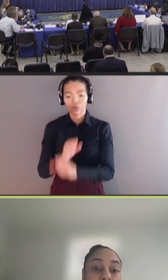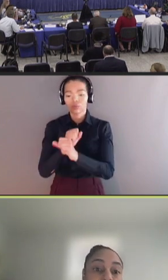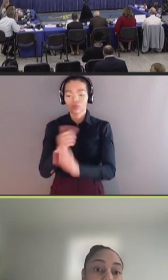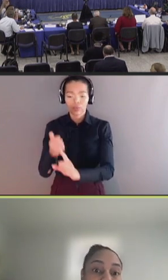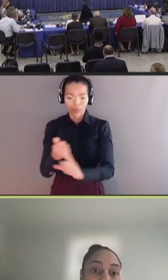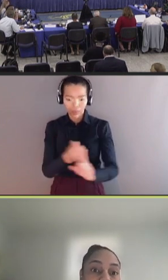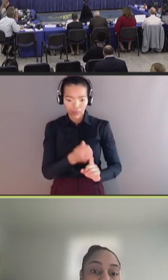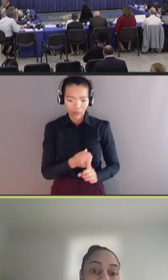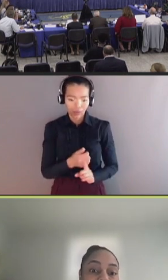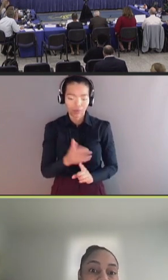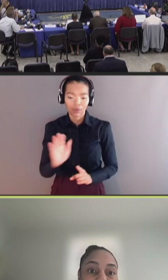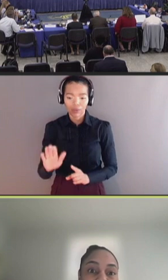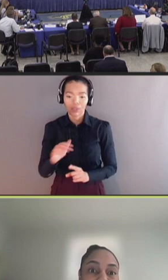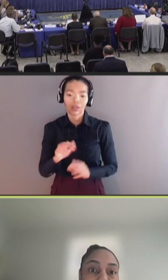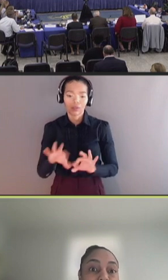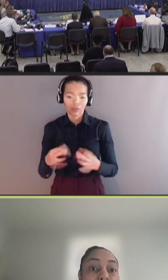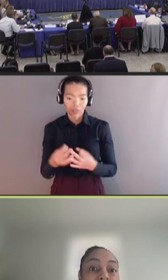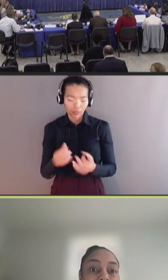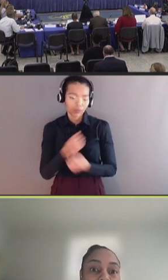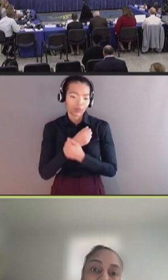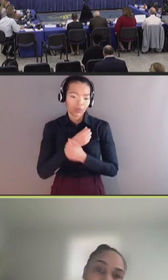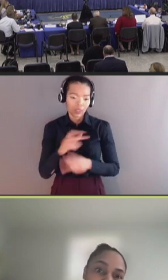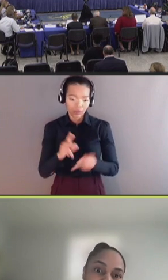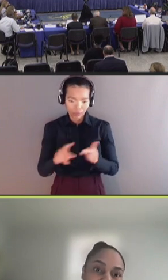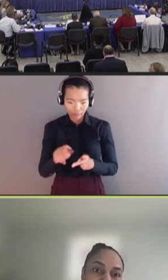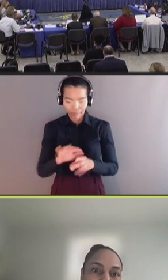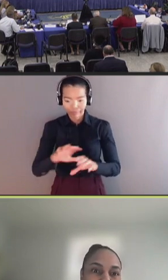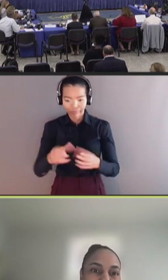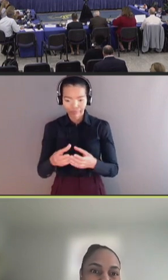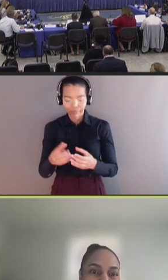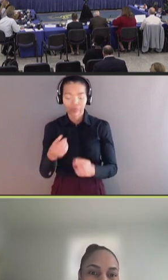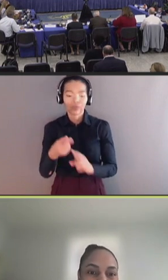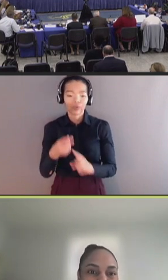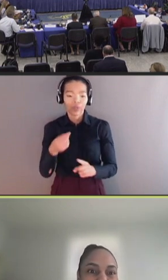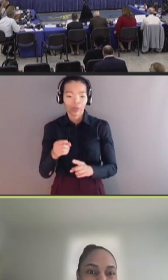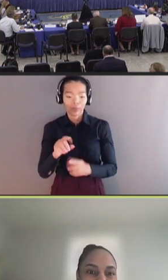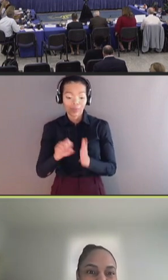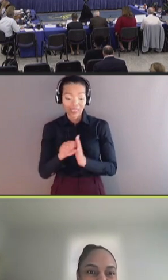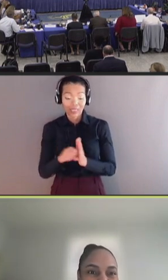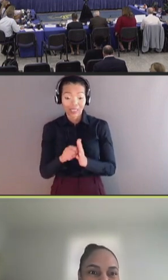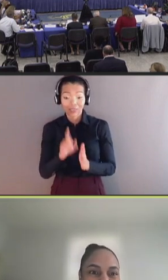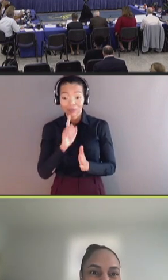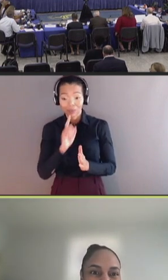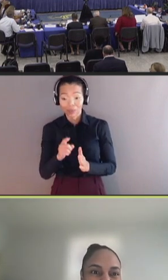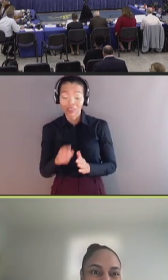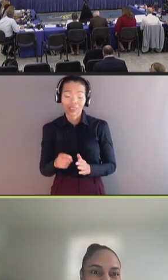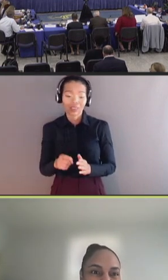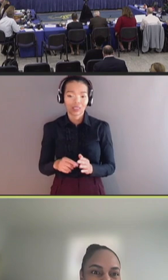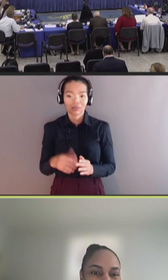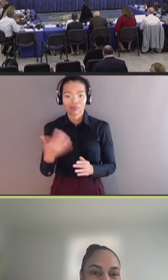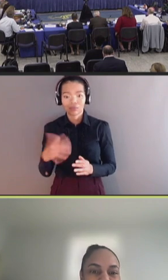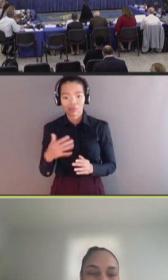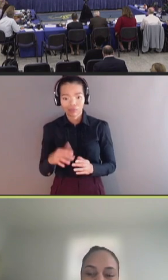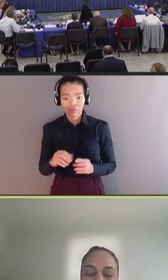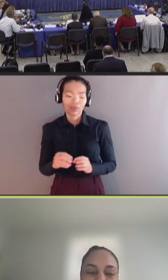loved ones against this season's most prevalent viruses. Next slide, please.